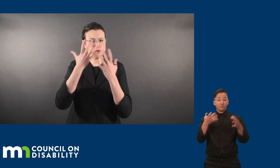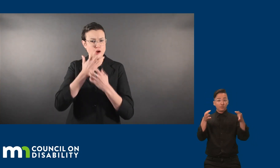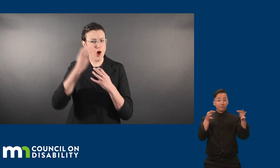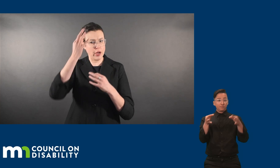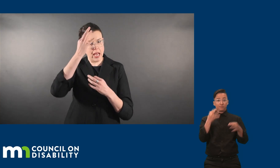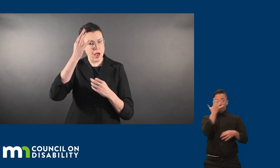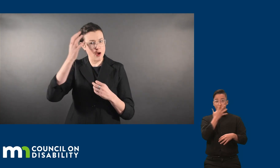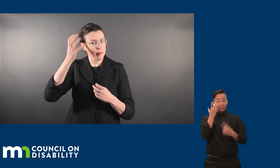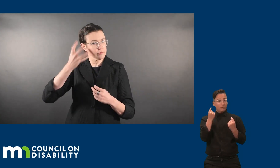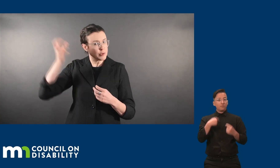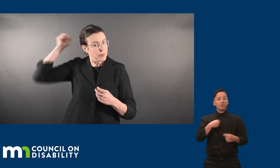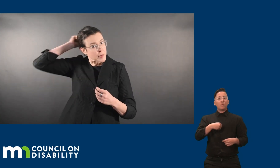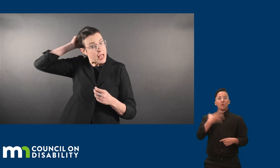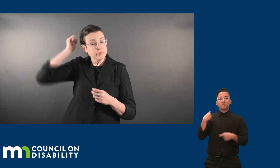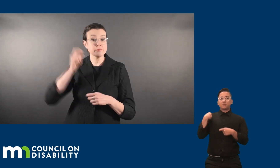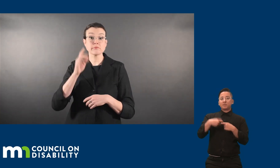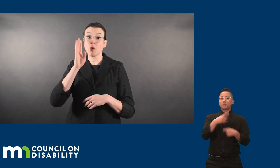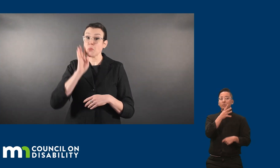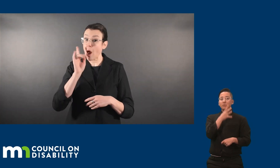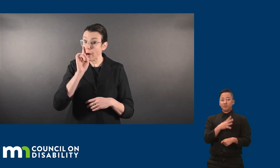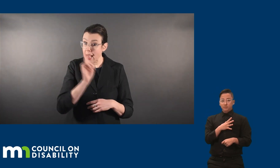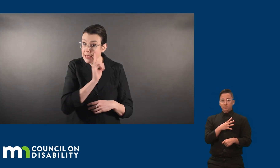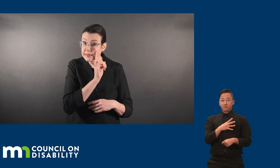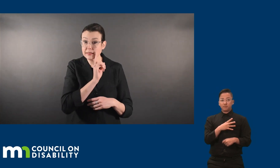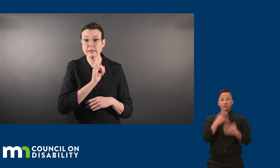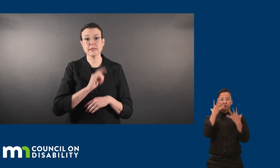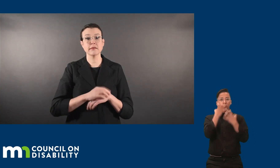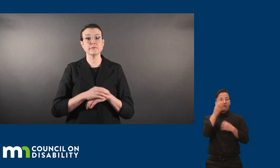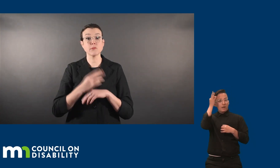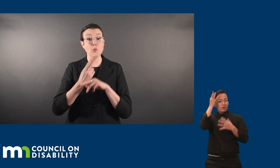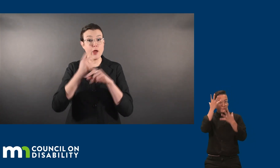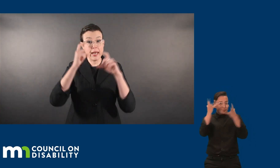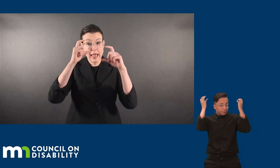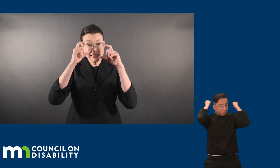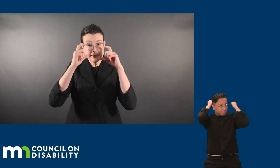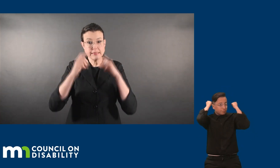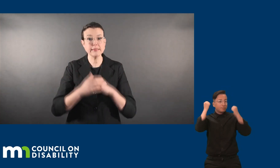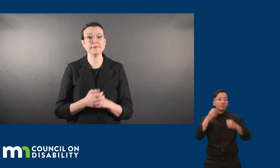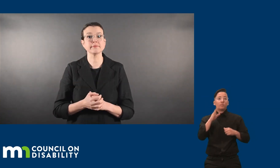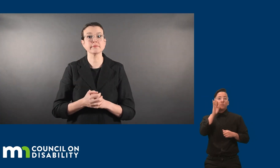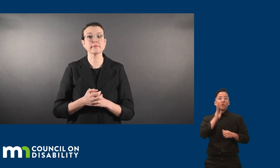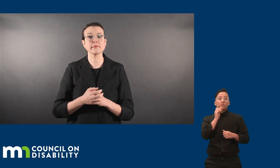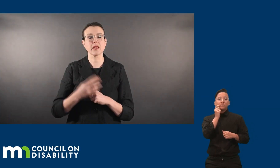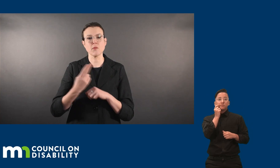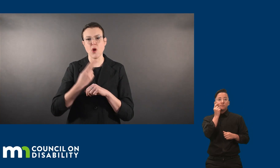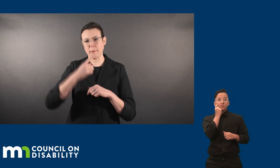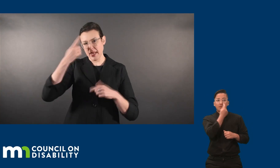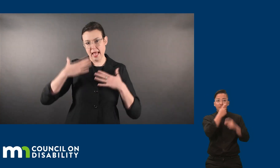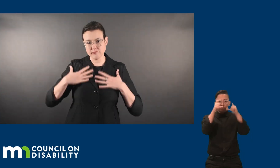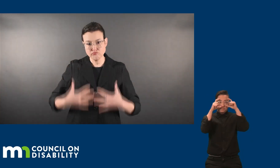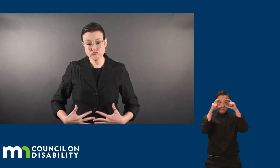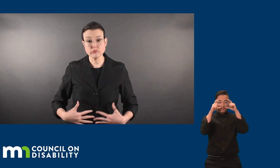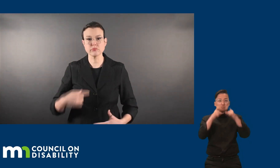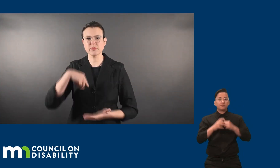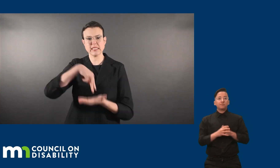with dark hair pulled back, brown eyes, glasses, and wearing a black top.